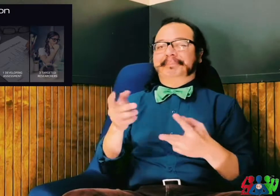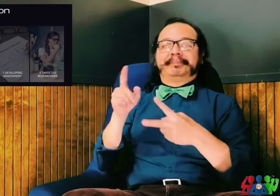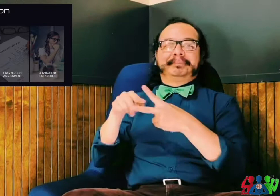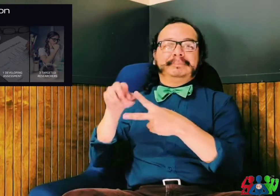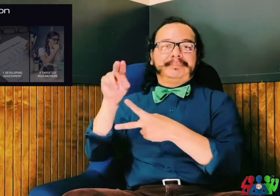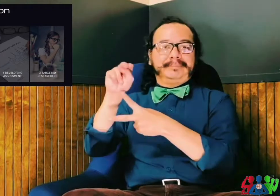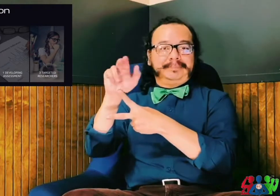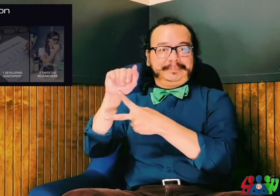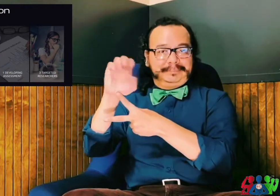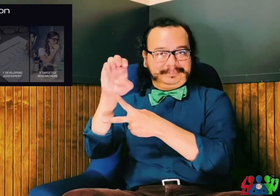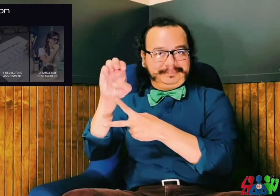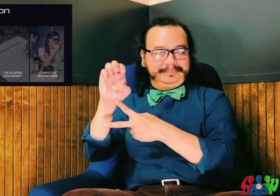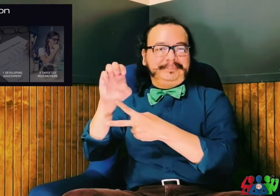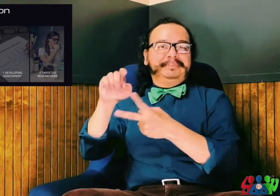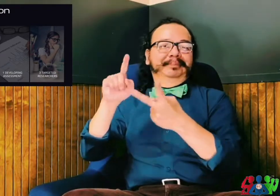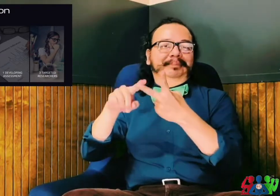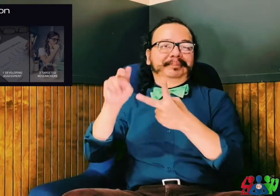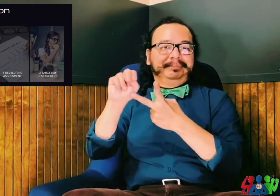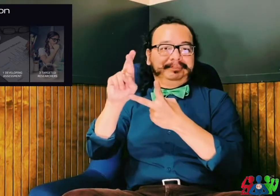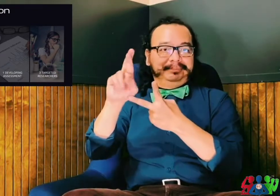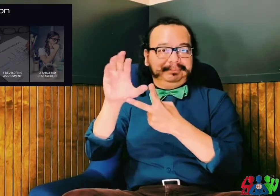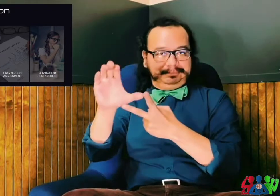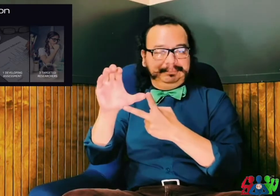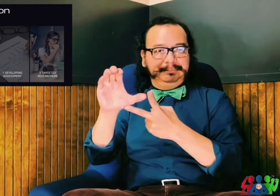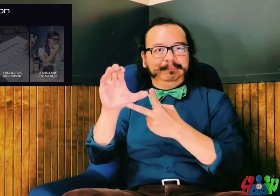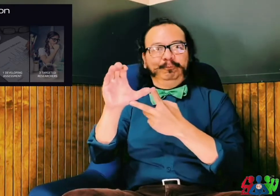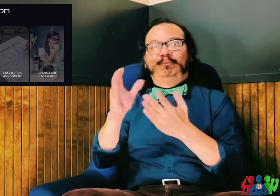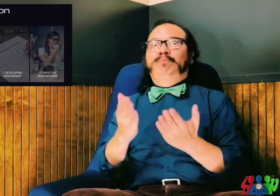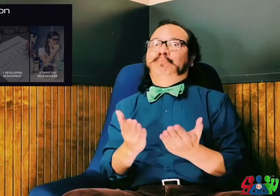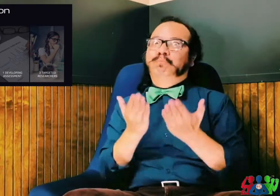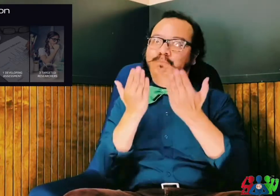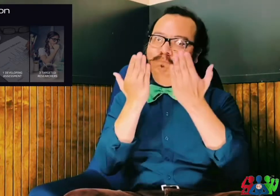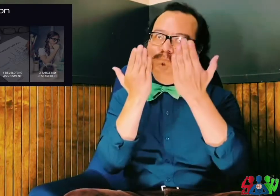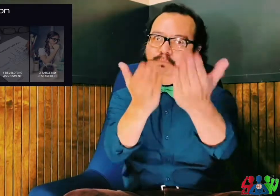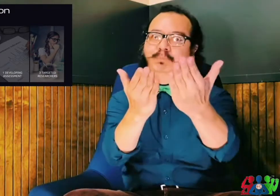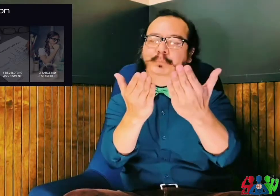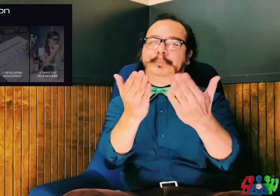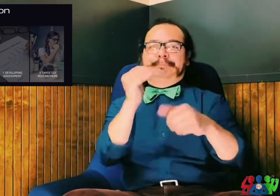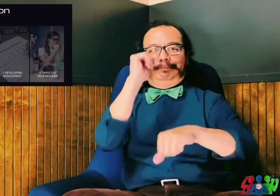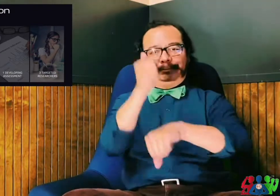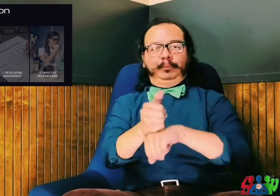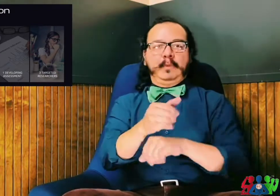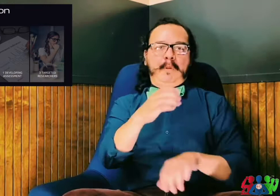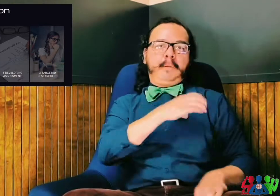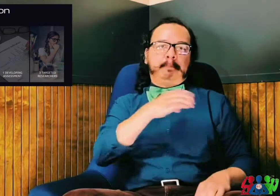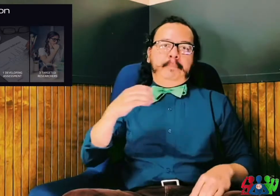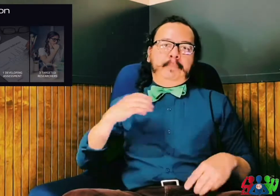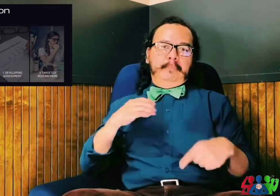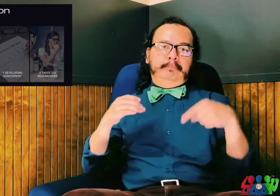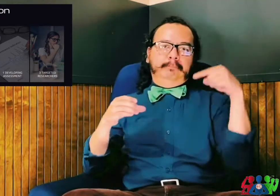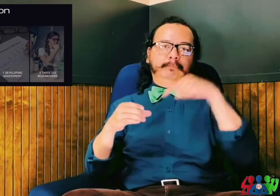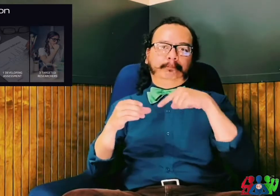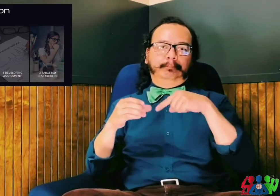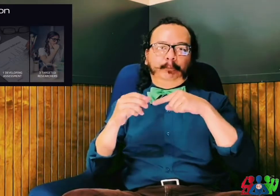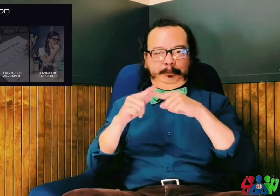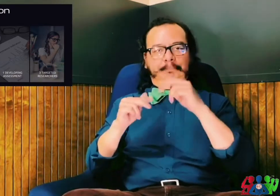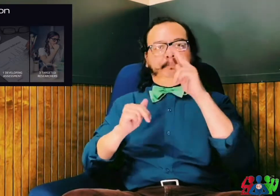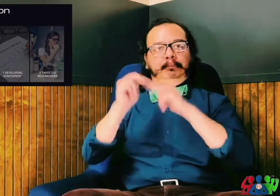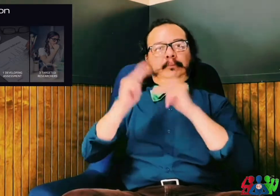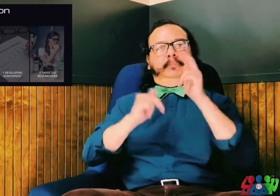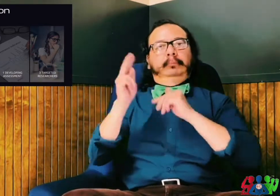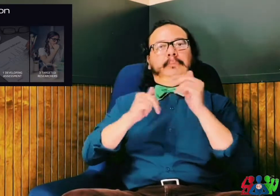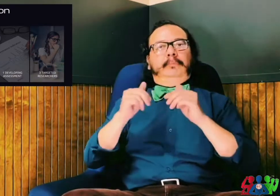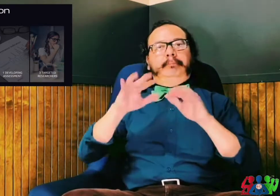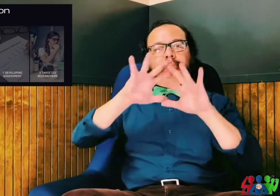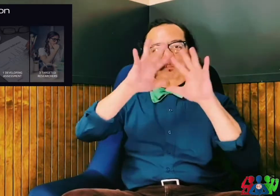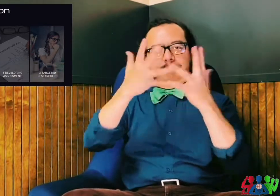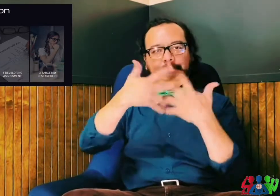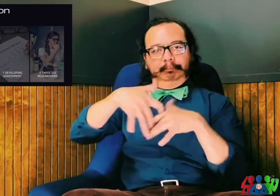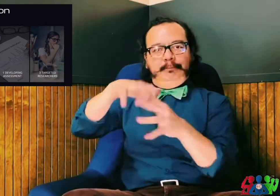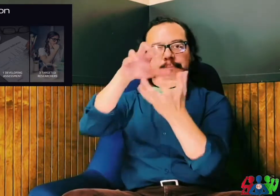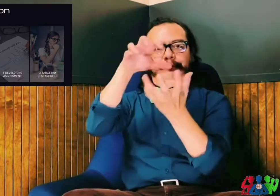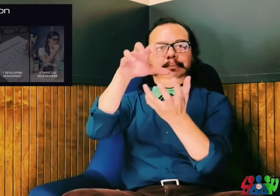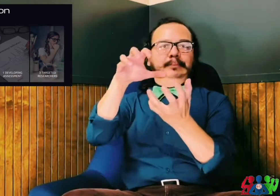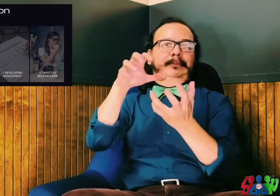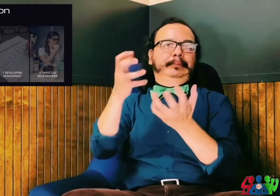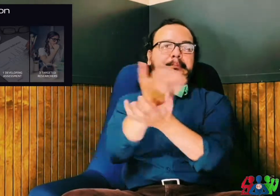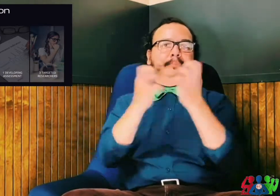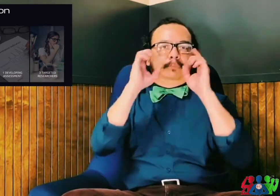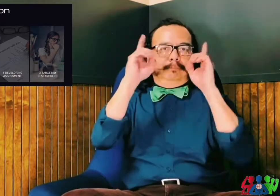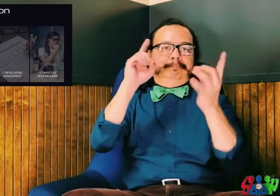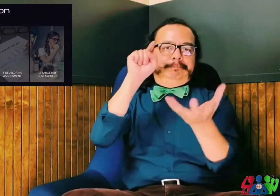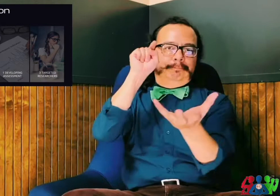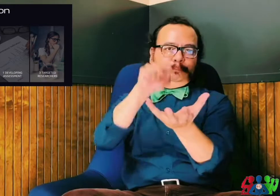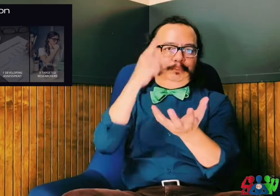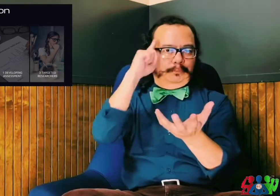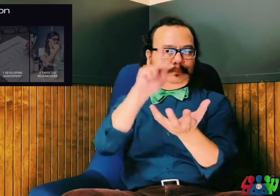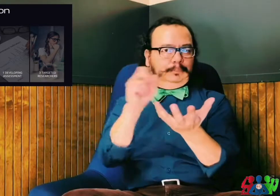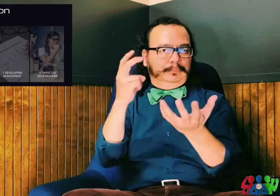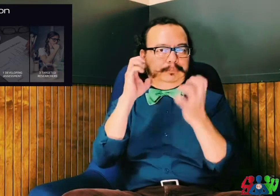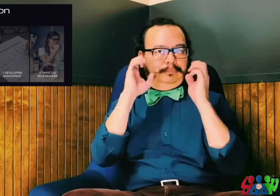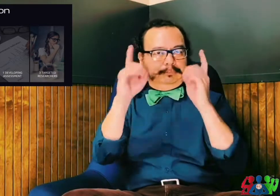both NAE and NRC recommend to have a committee to develop the STEM Integration in K-12 Education.